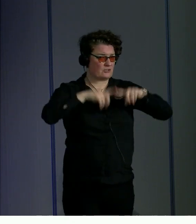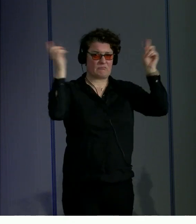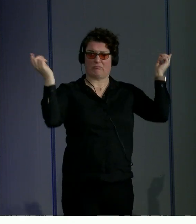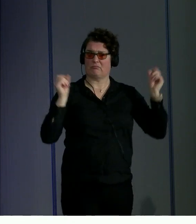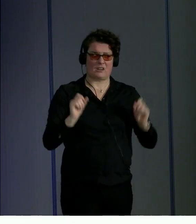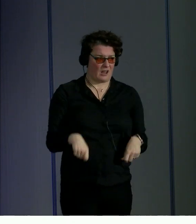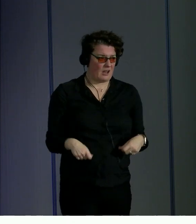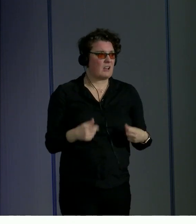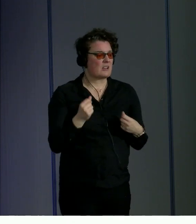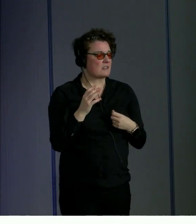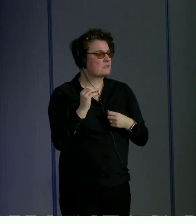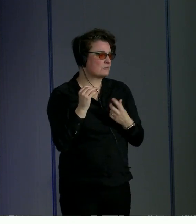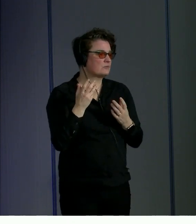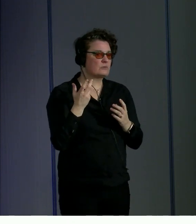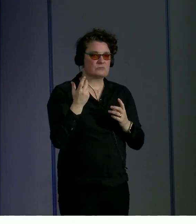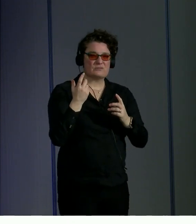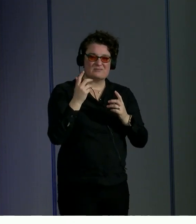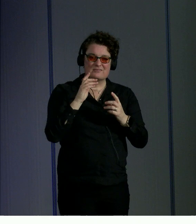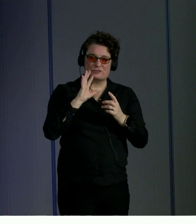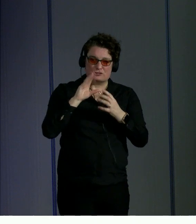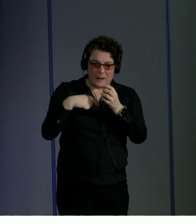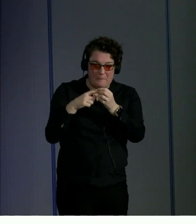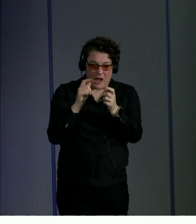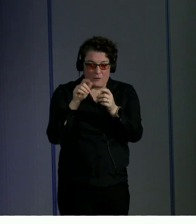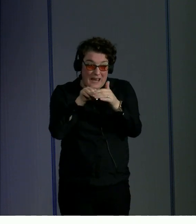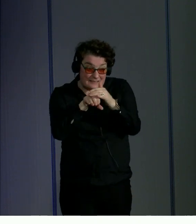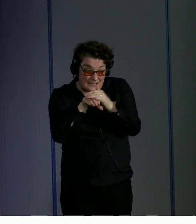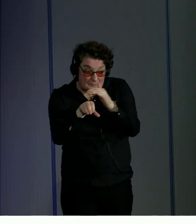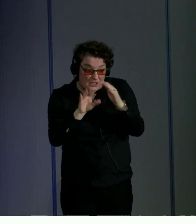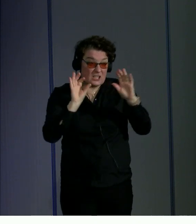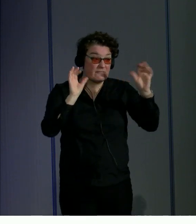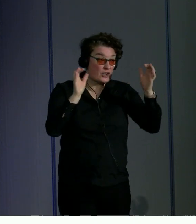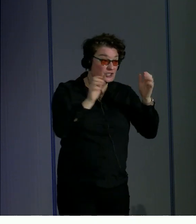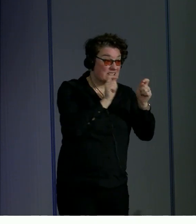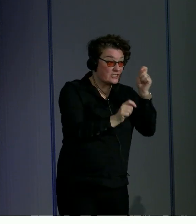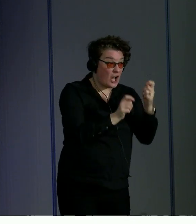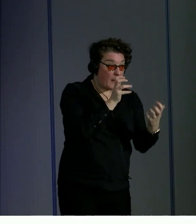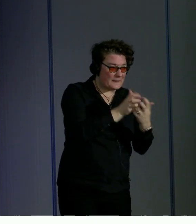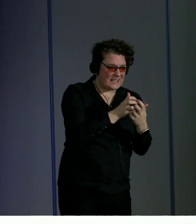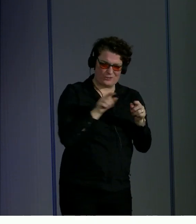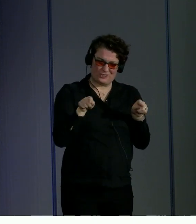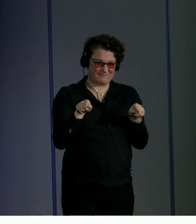around accessibility versus accommodations. You know, you really have to look at what's going